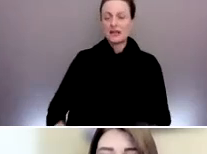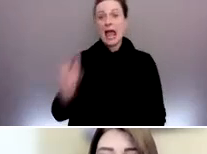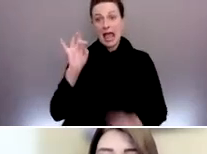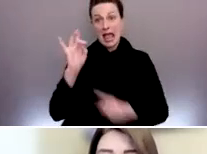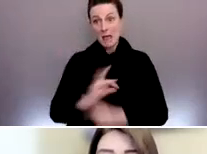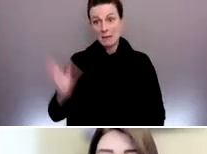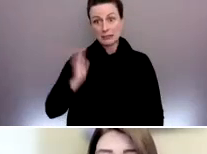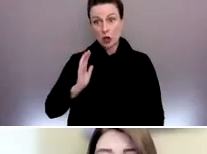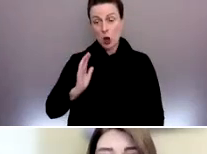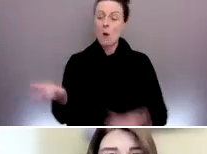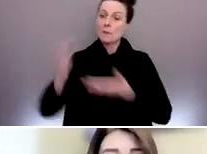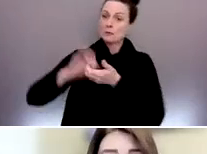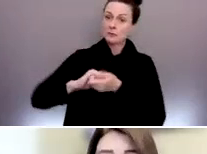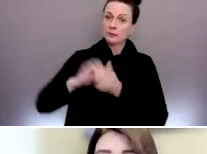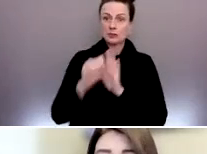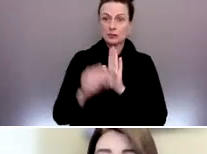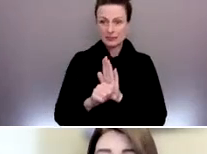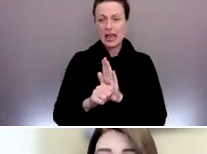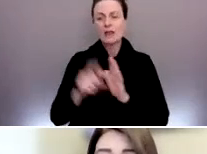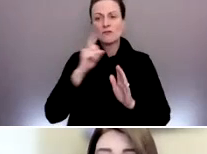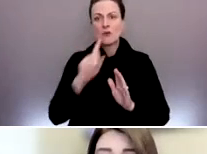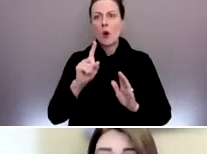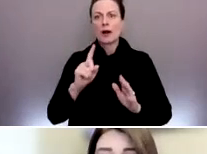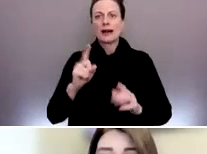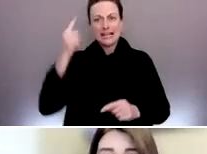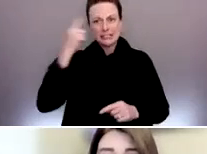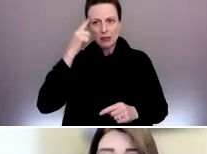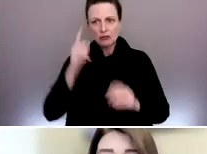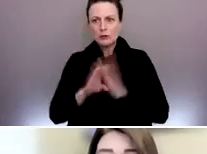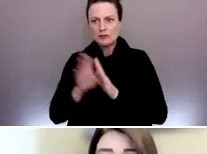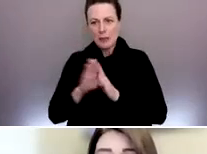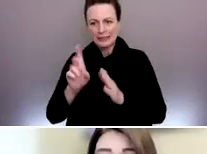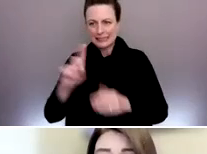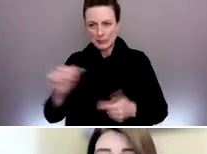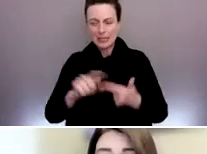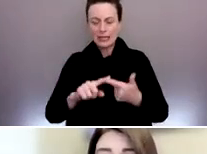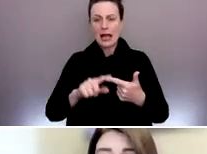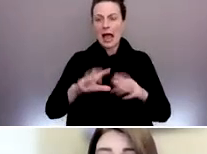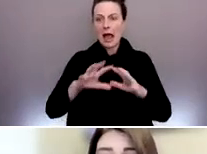in partnership with the Kansas University Center on Developmental Disabilities. We